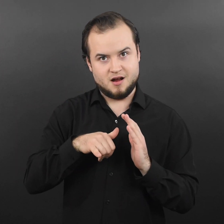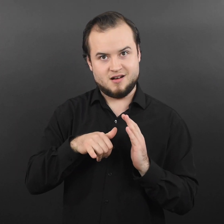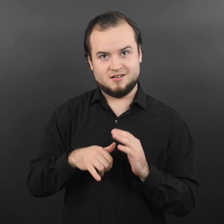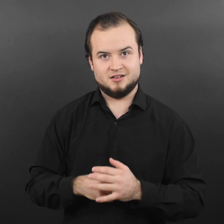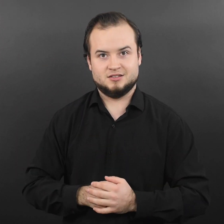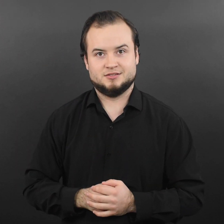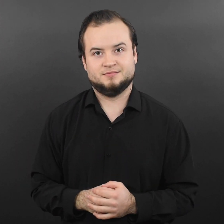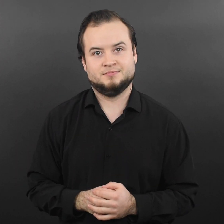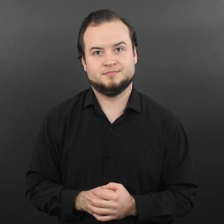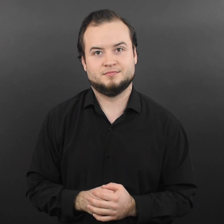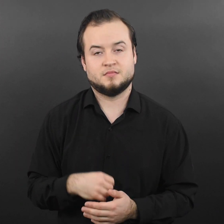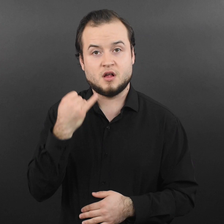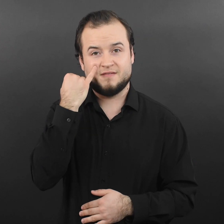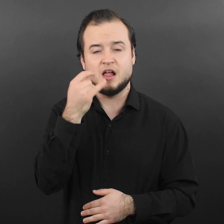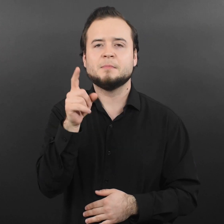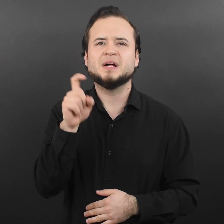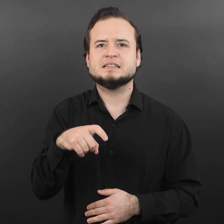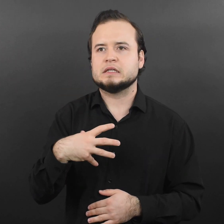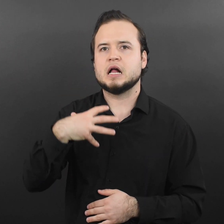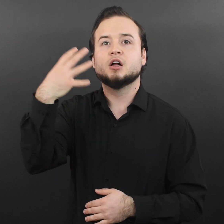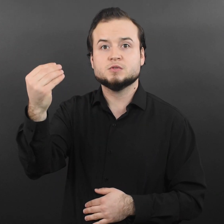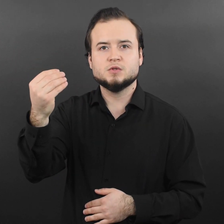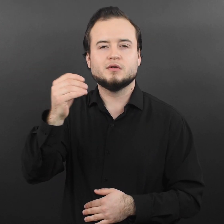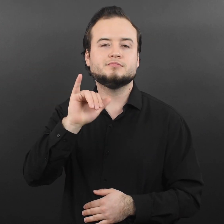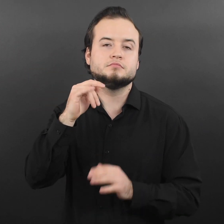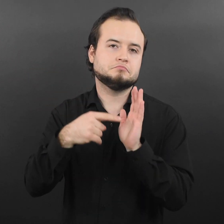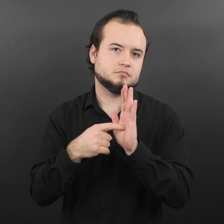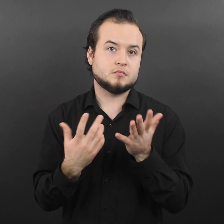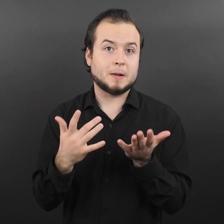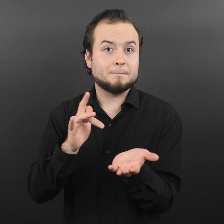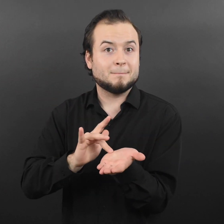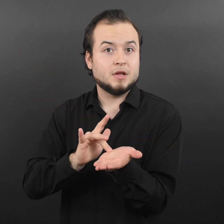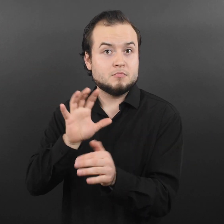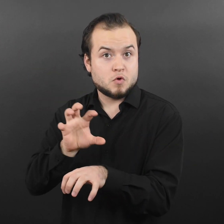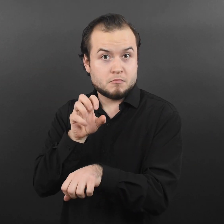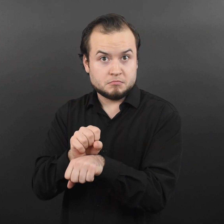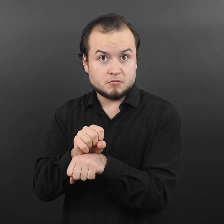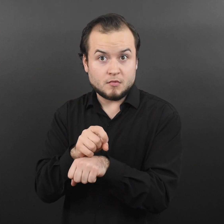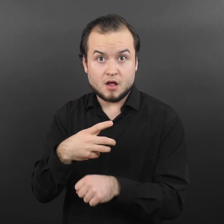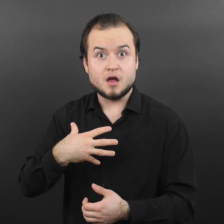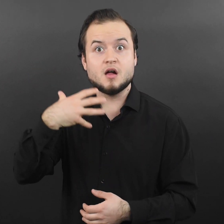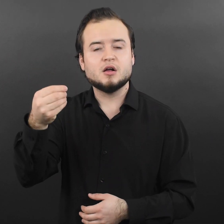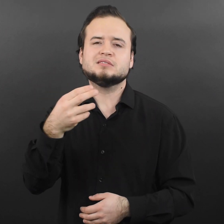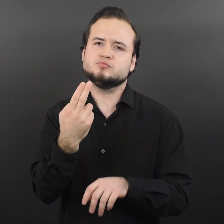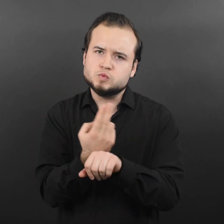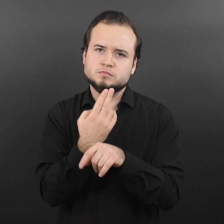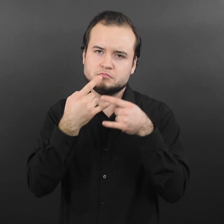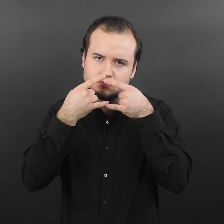others. If you must go out (e.g., to go to a medical appointment), wear a mask.